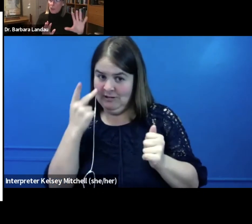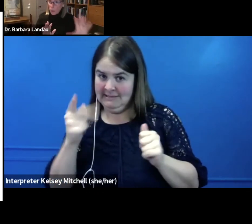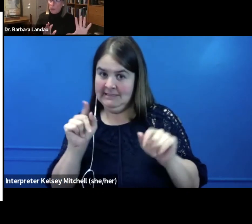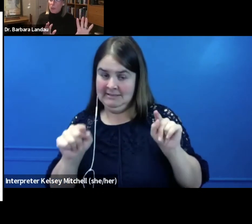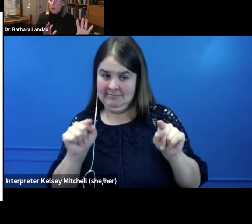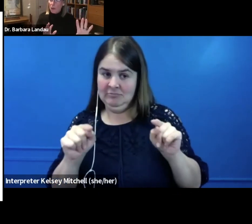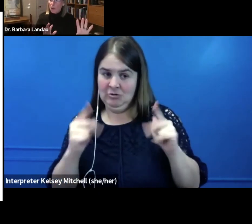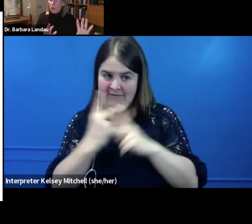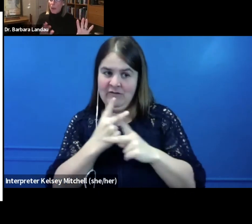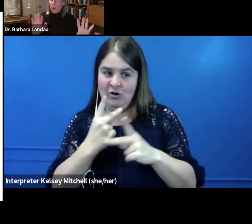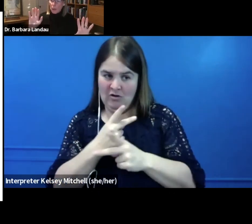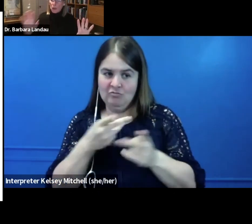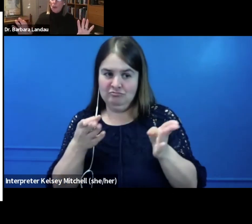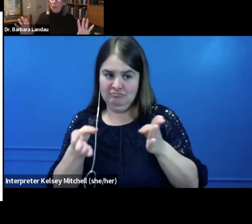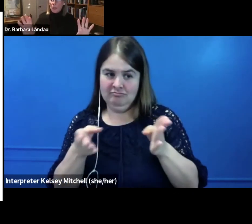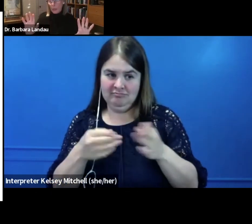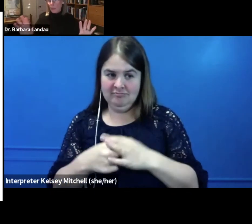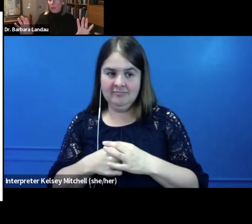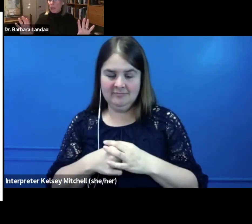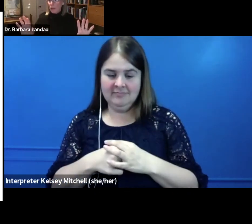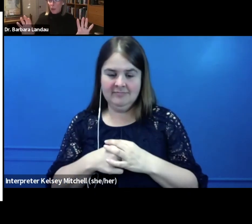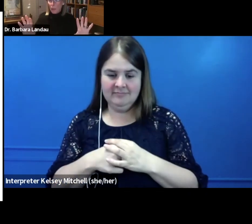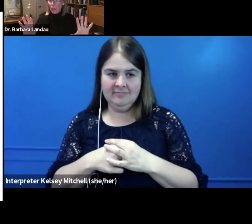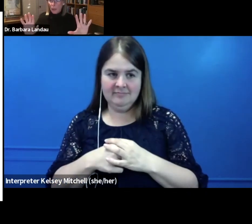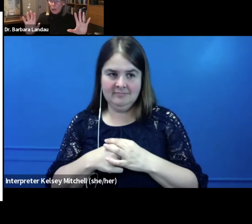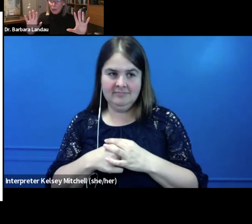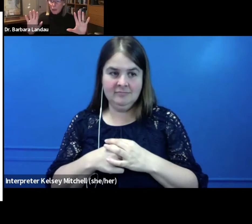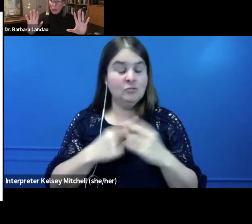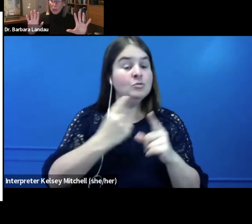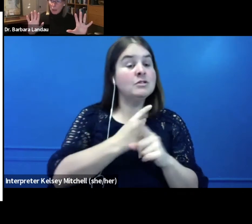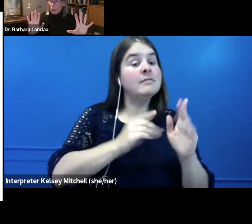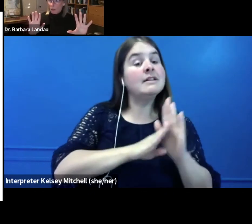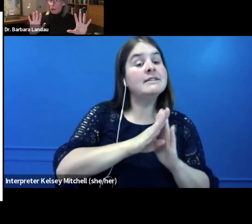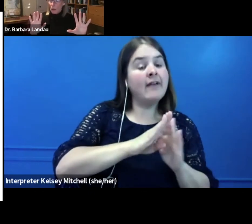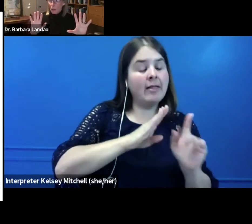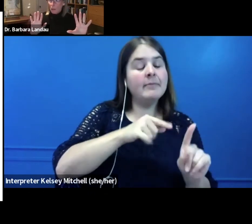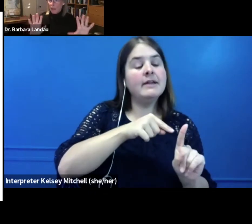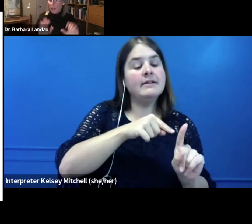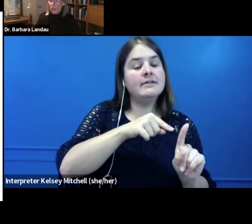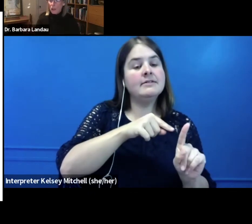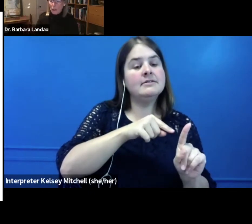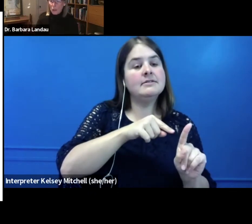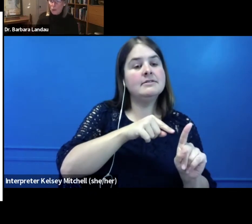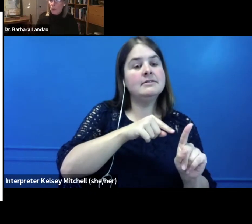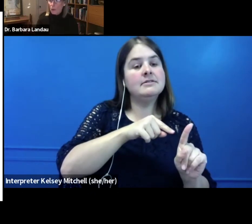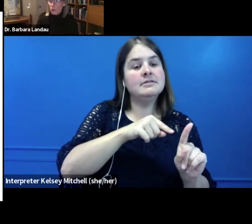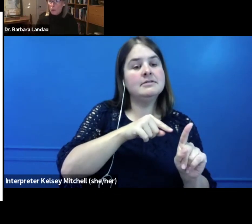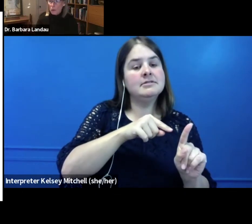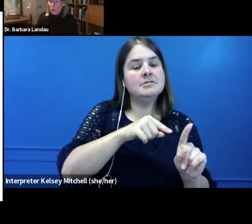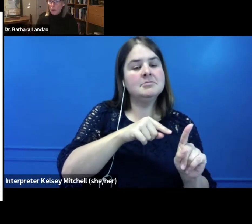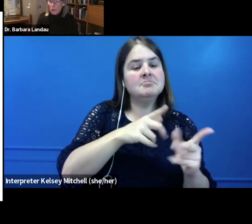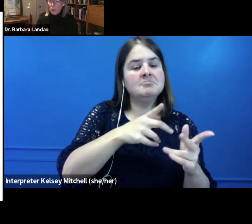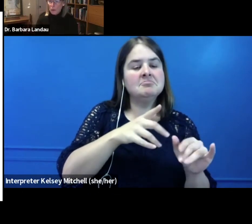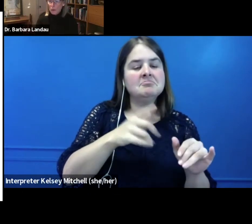williams syndrome group and which group is a typically developing uh